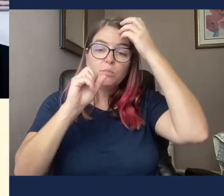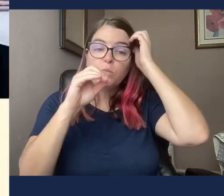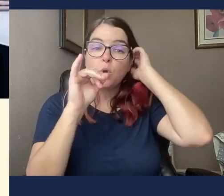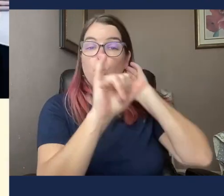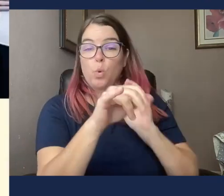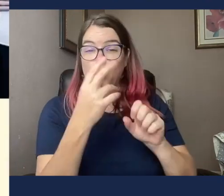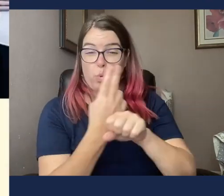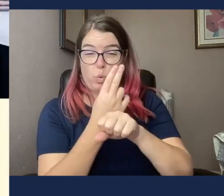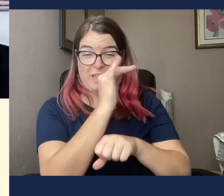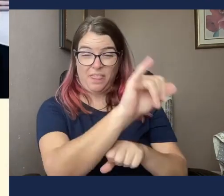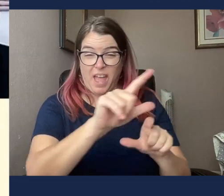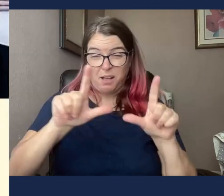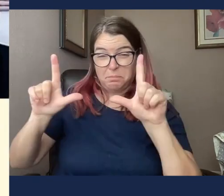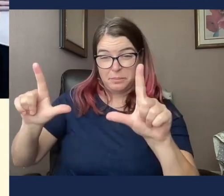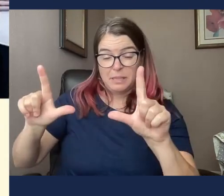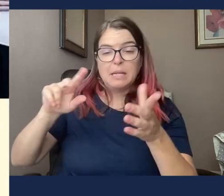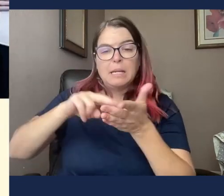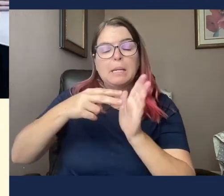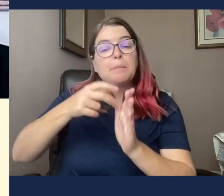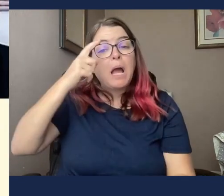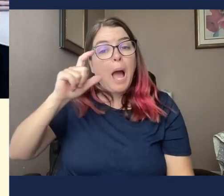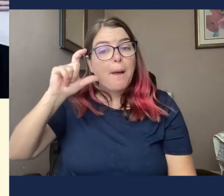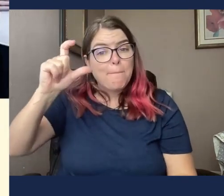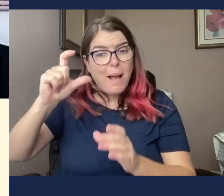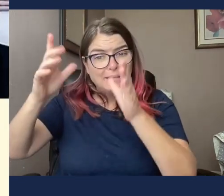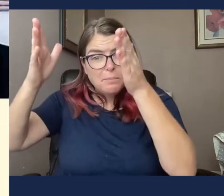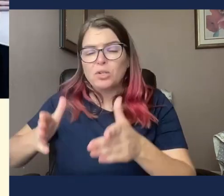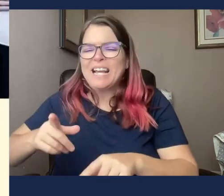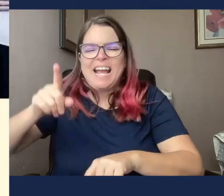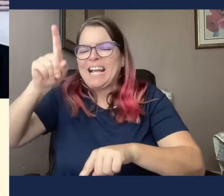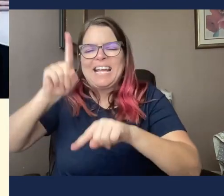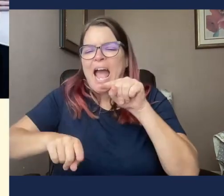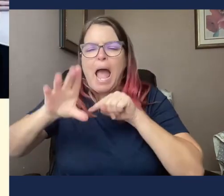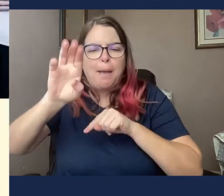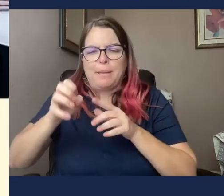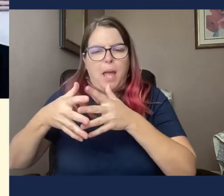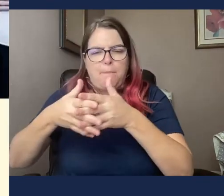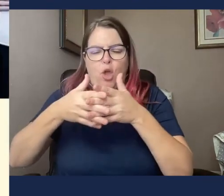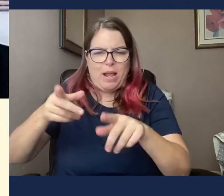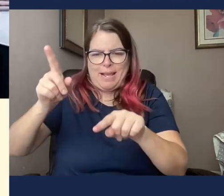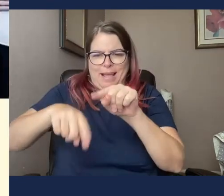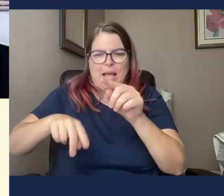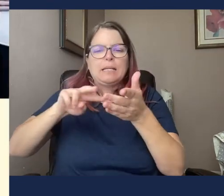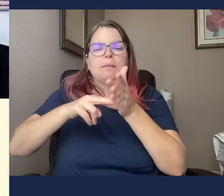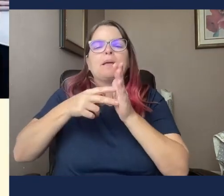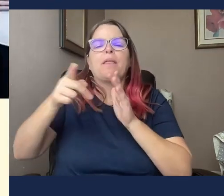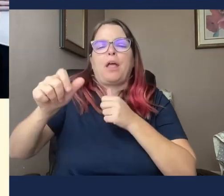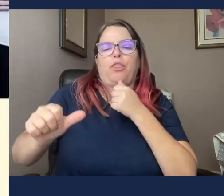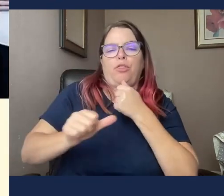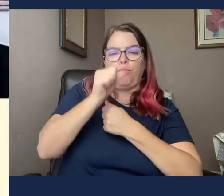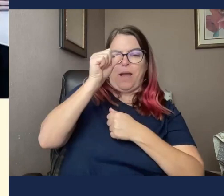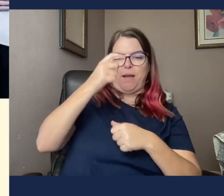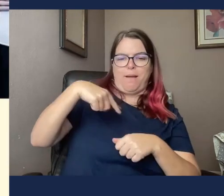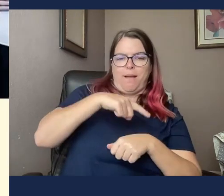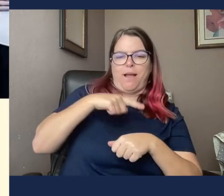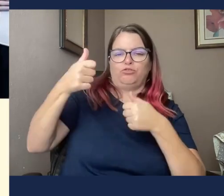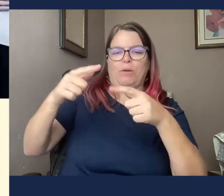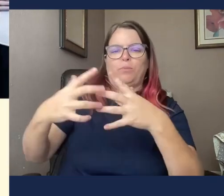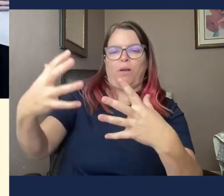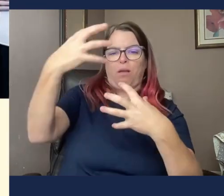The dominant frames are as you see there. The most common trope is that